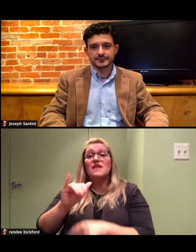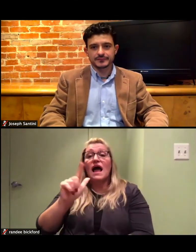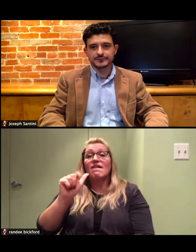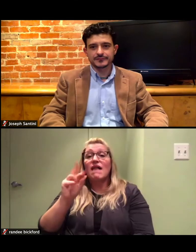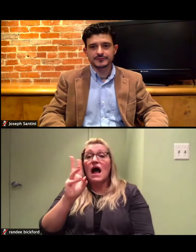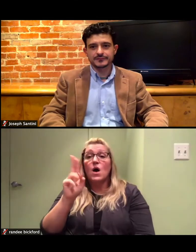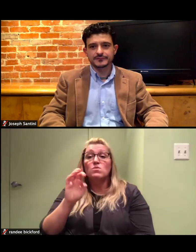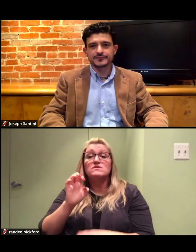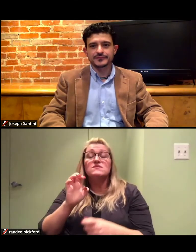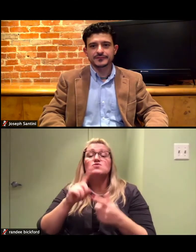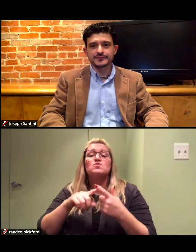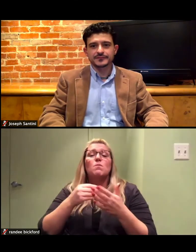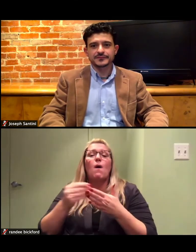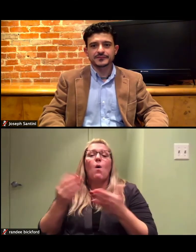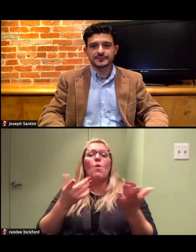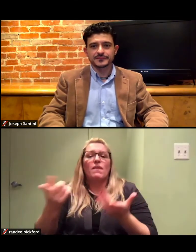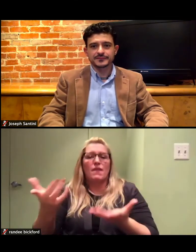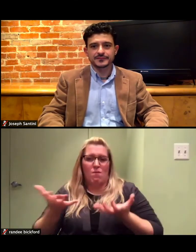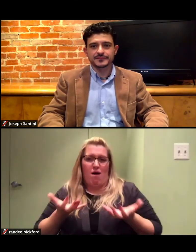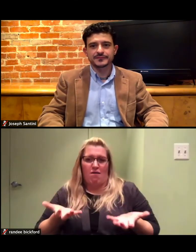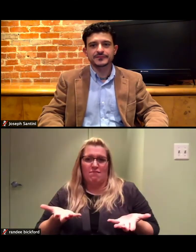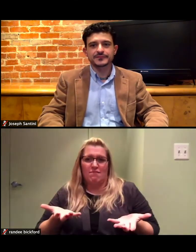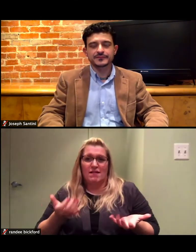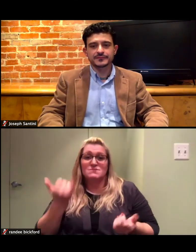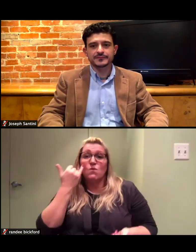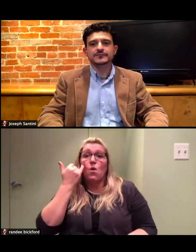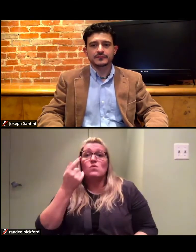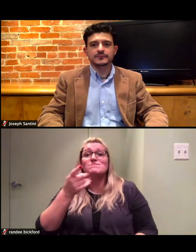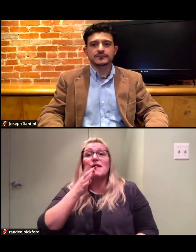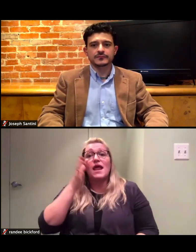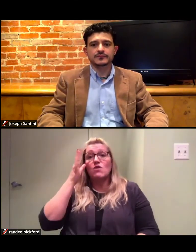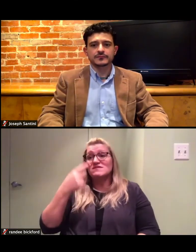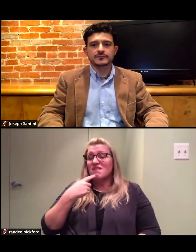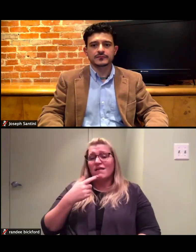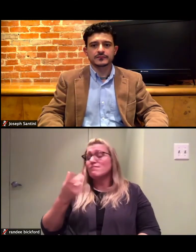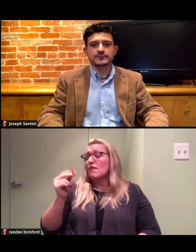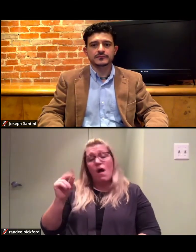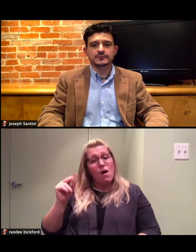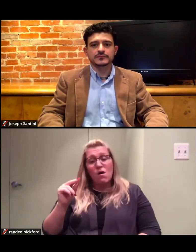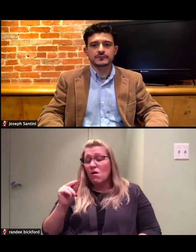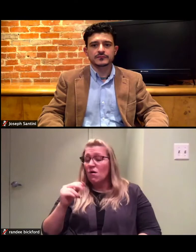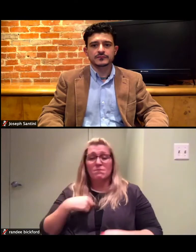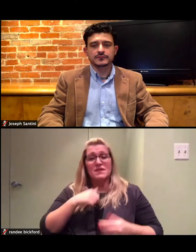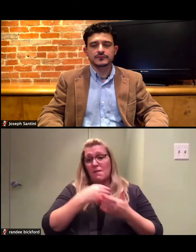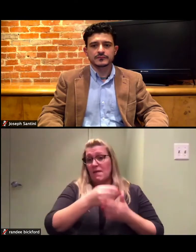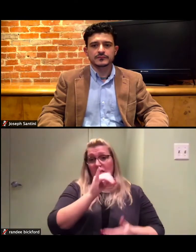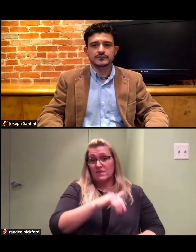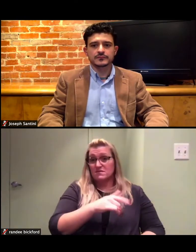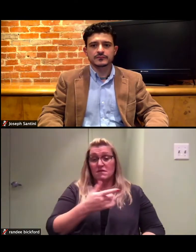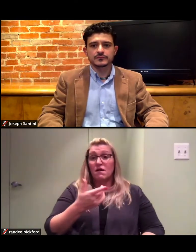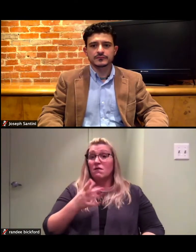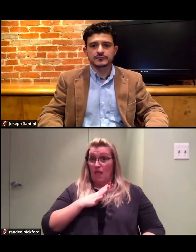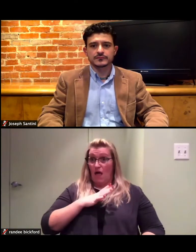and then increase their skills. So, you can use allowance to help them buy what they want. And parents can say no